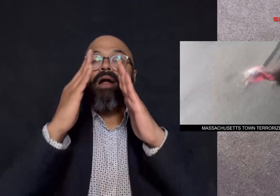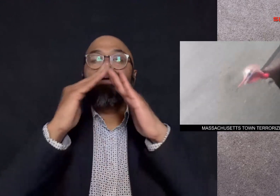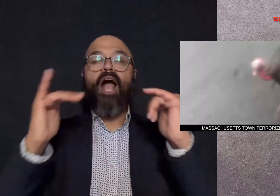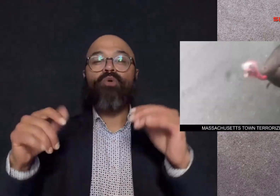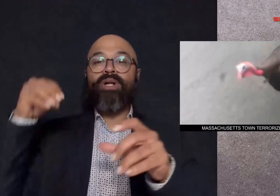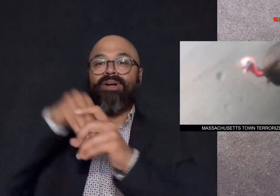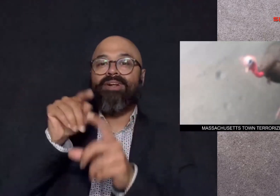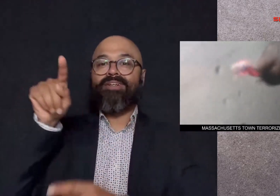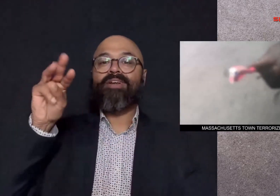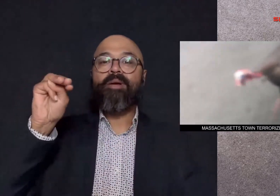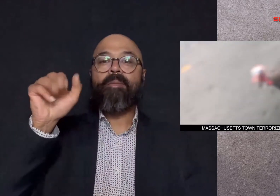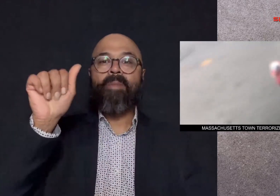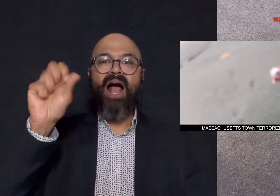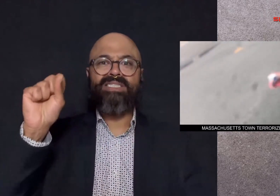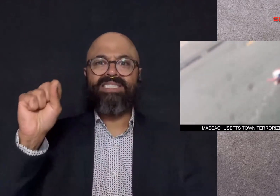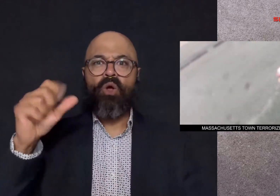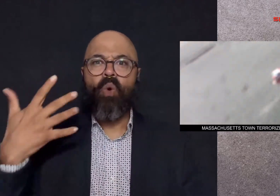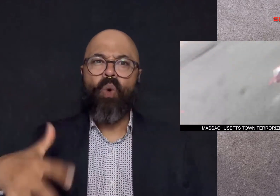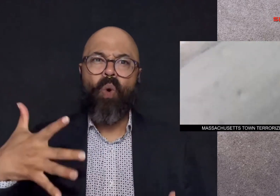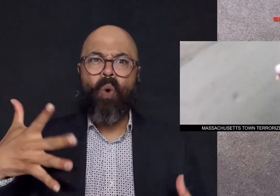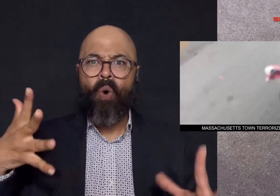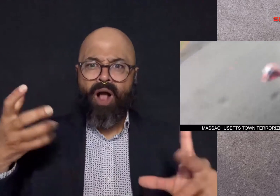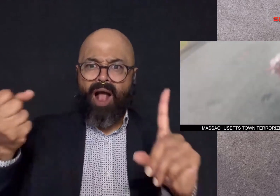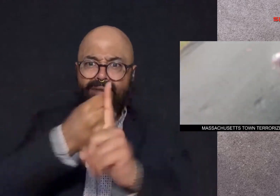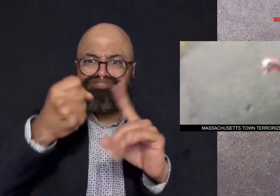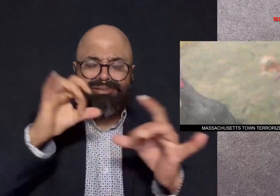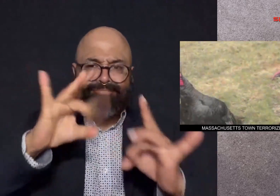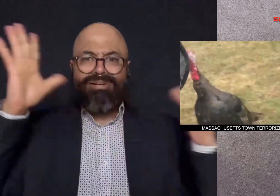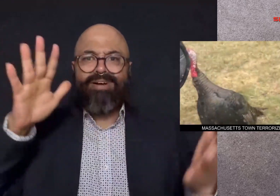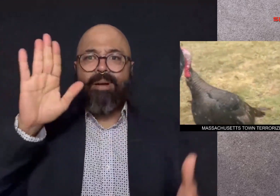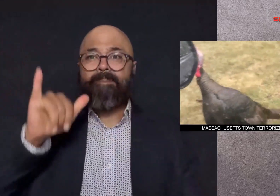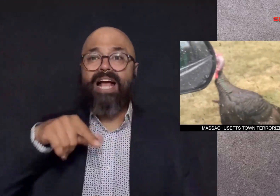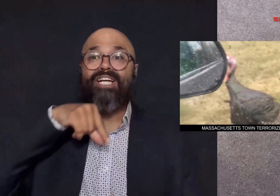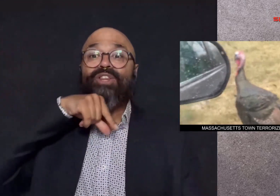at town in Massachusetts is being terrorized by turkeys